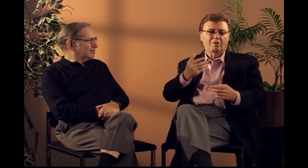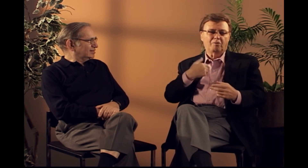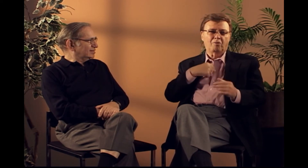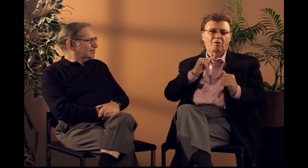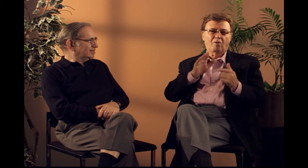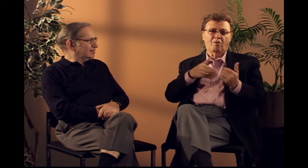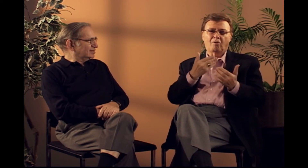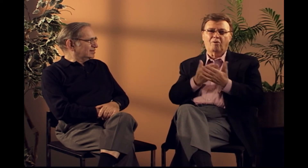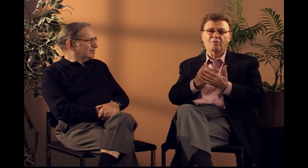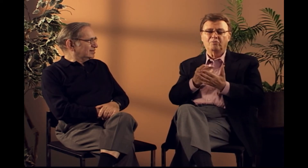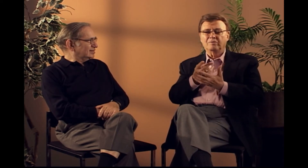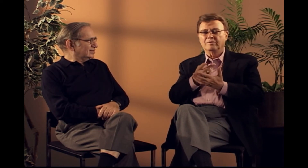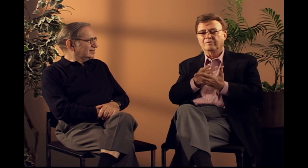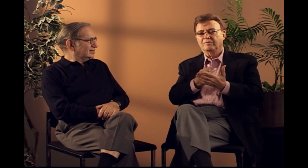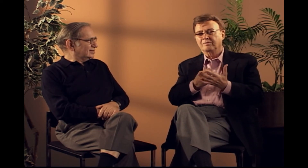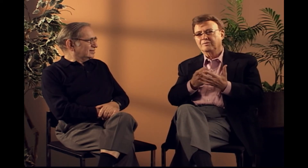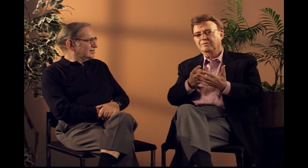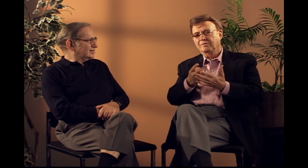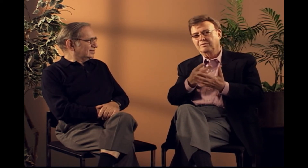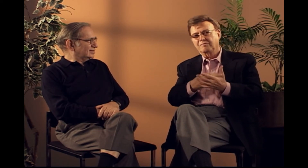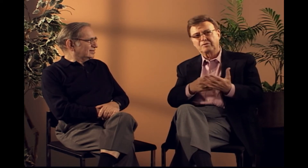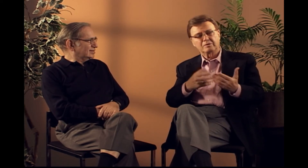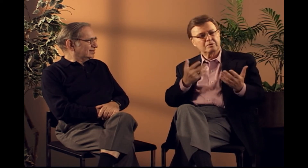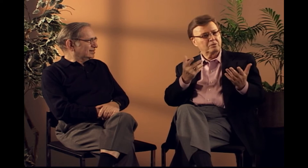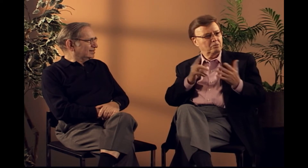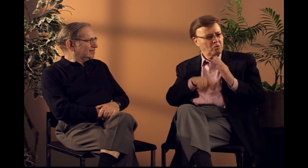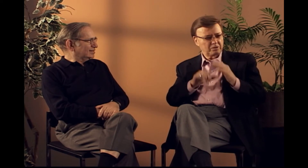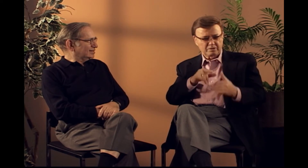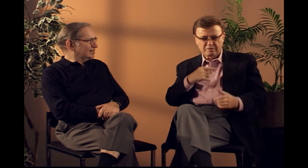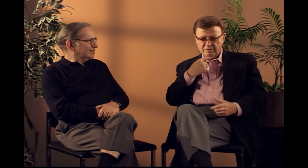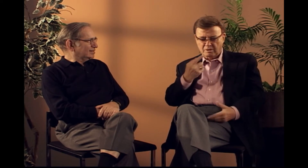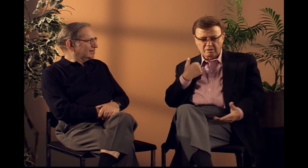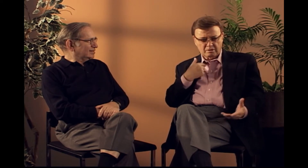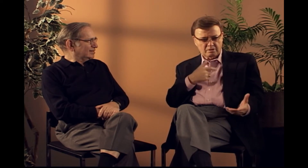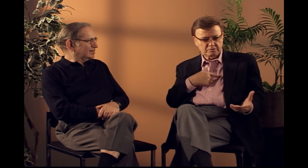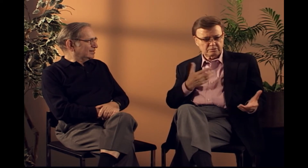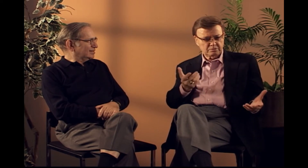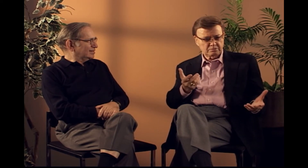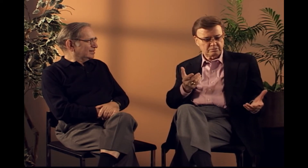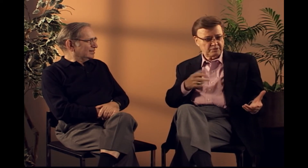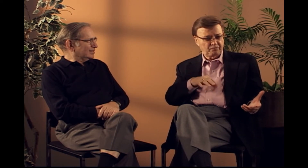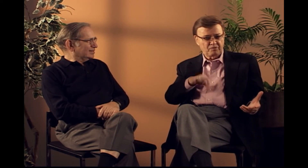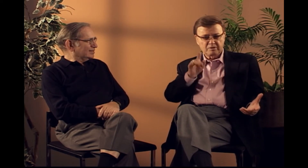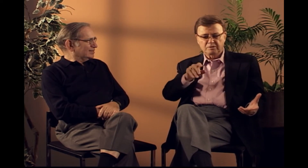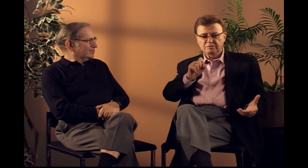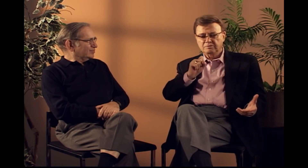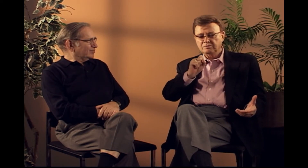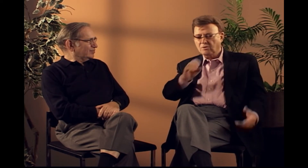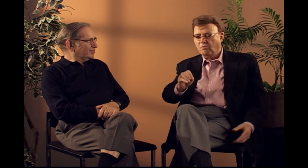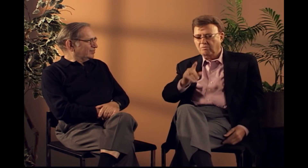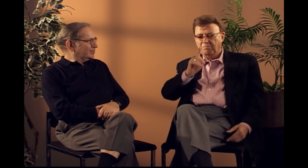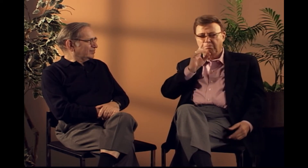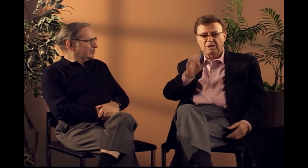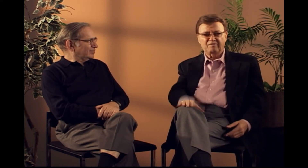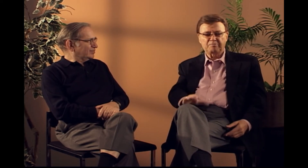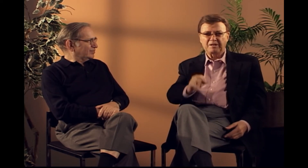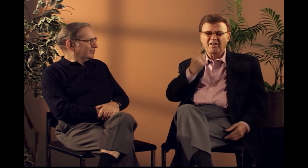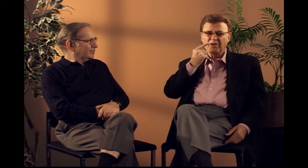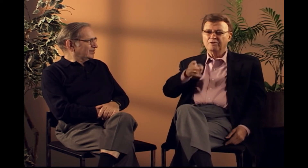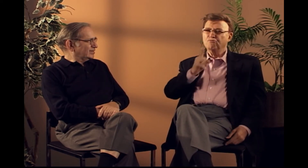Patrick Graybill, he remembers that very well. We all had a wonderful laugh. We thought, well, what does that tell us?